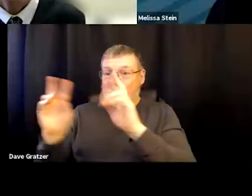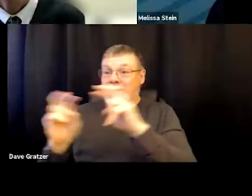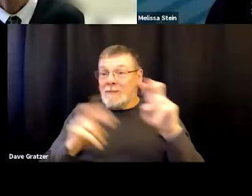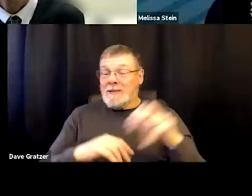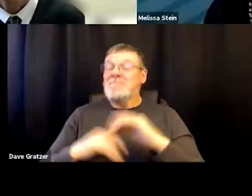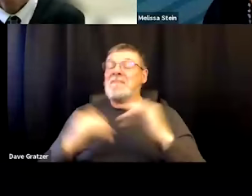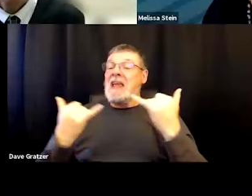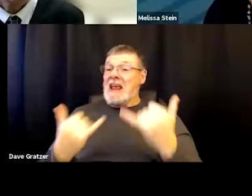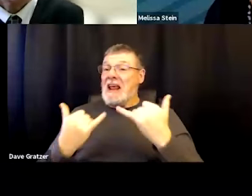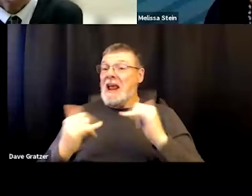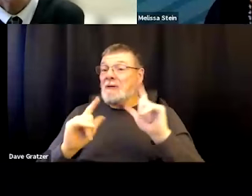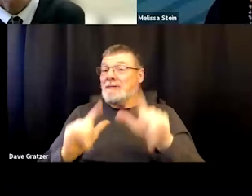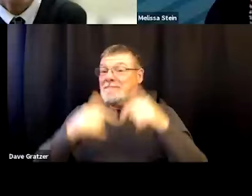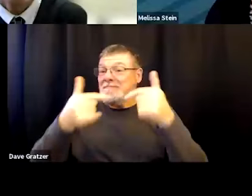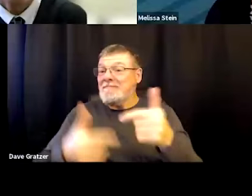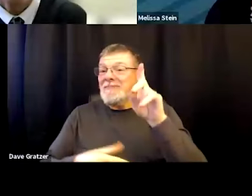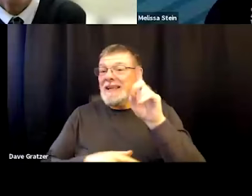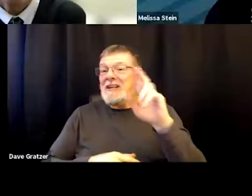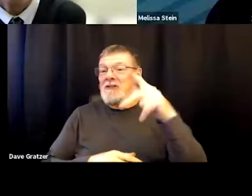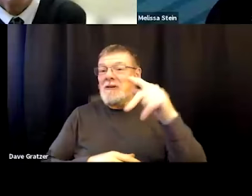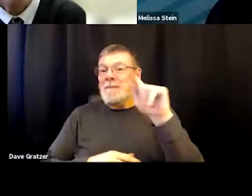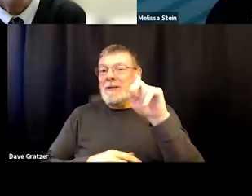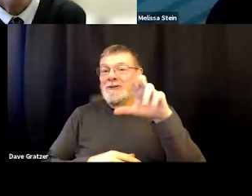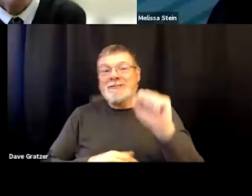I'm gonna turn it over to Dr. Peters to get us started. Dr. Peters.